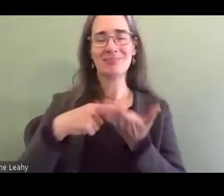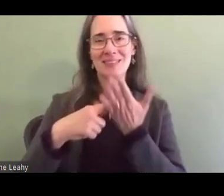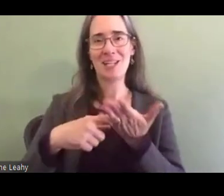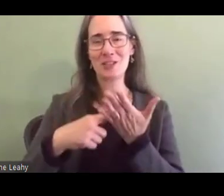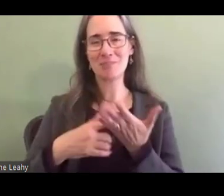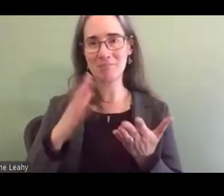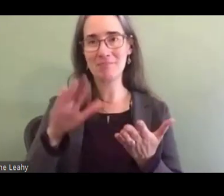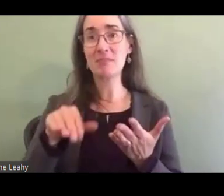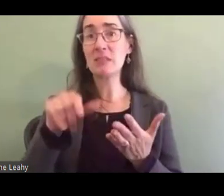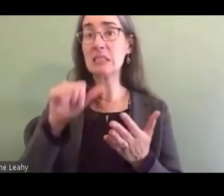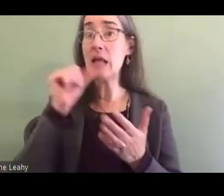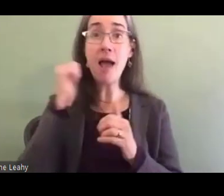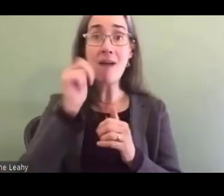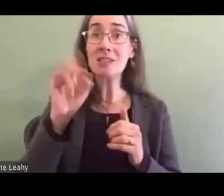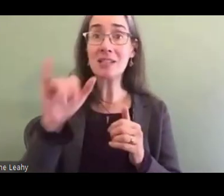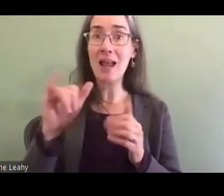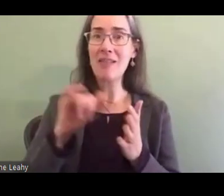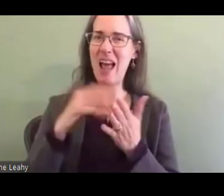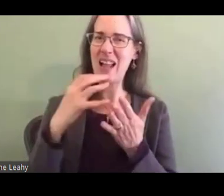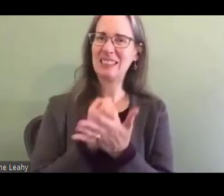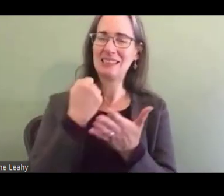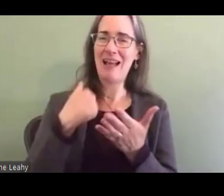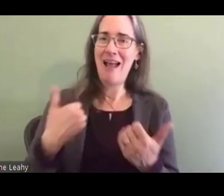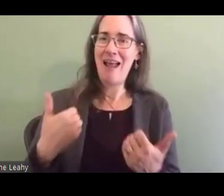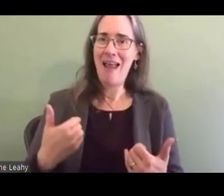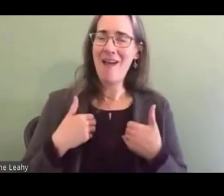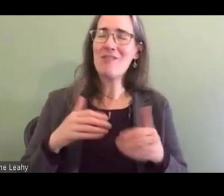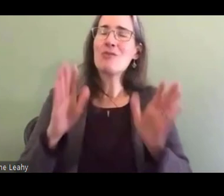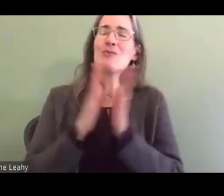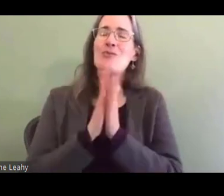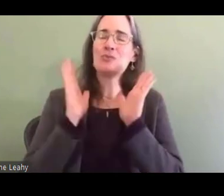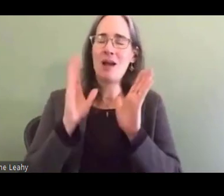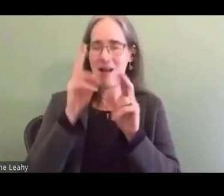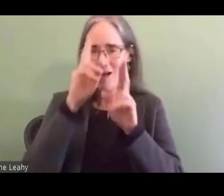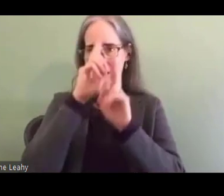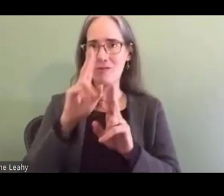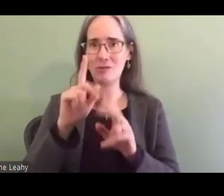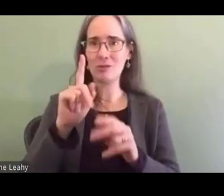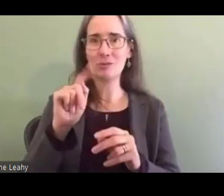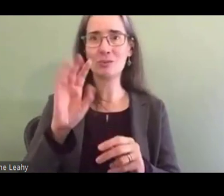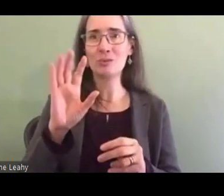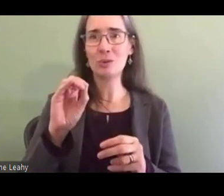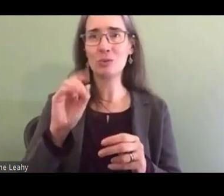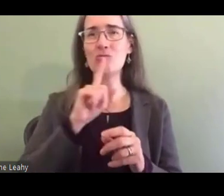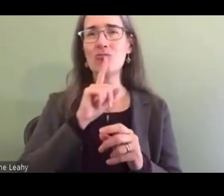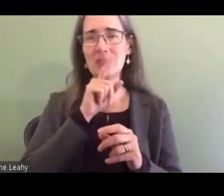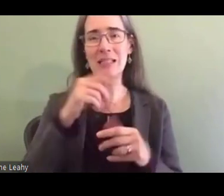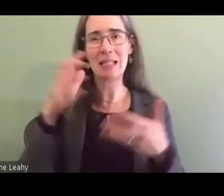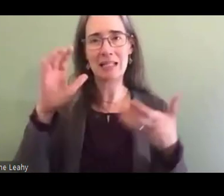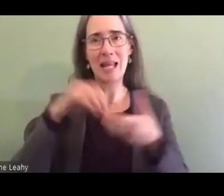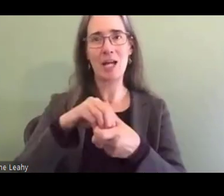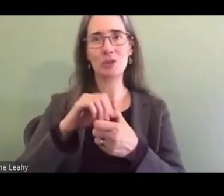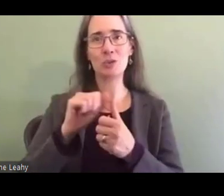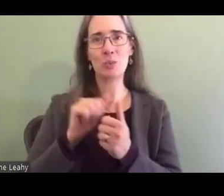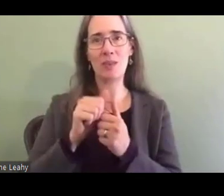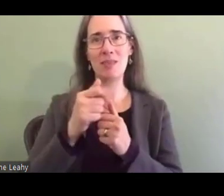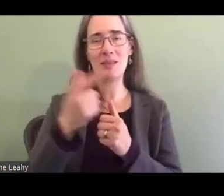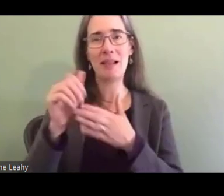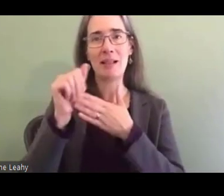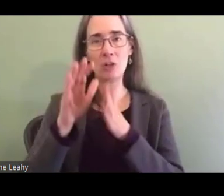great honor to really engage with leaders such as Mark, Howard and Bruce.